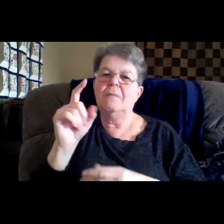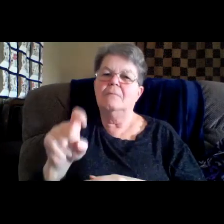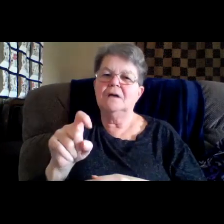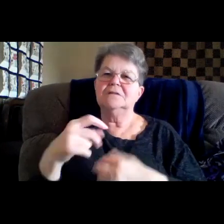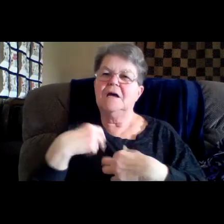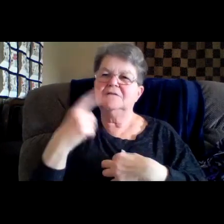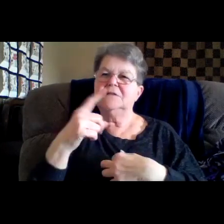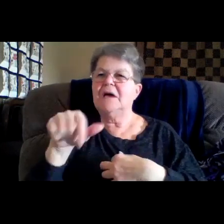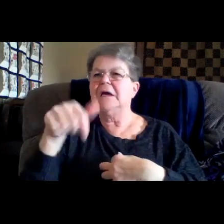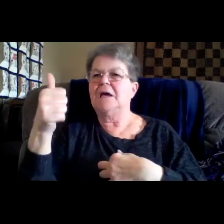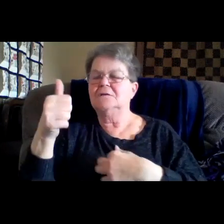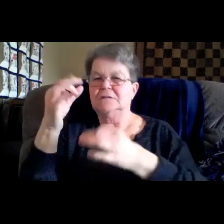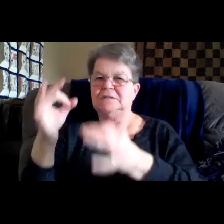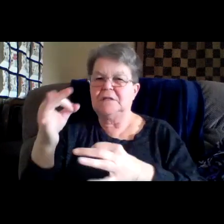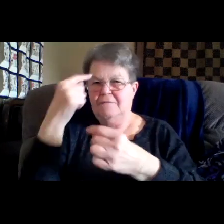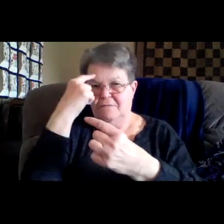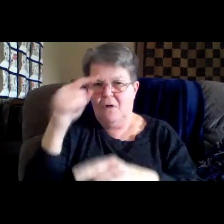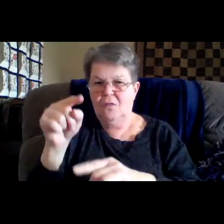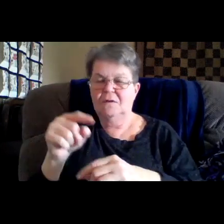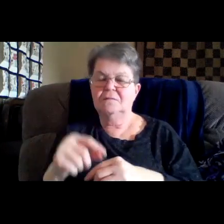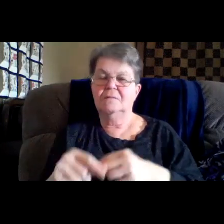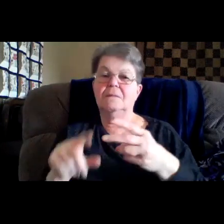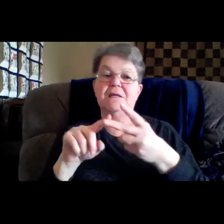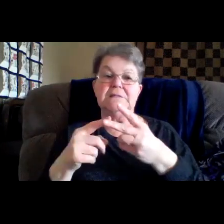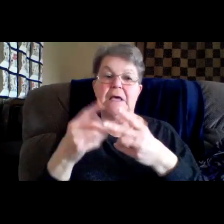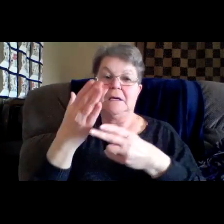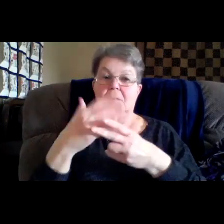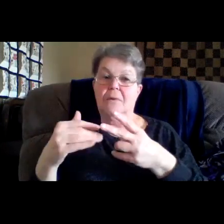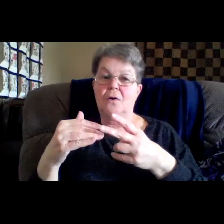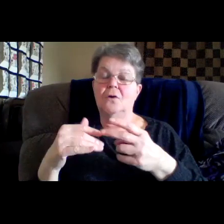make the decision for them. The second element of informed decision-making